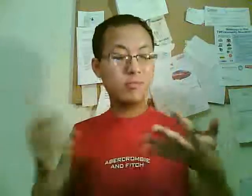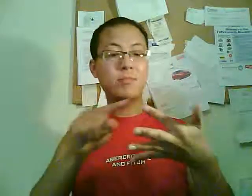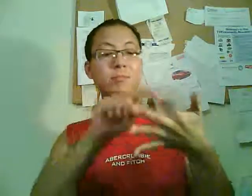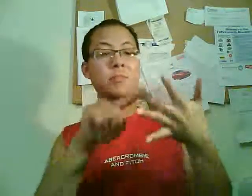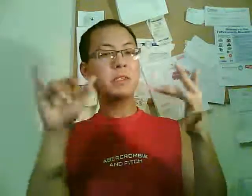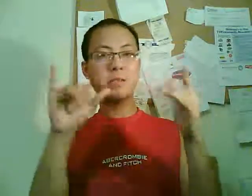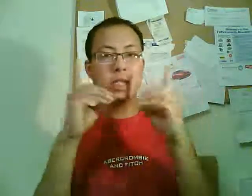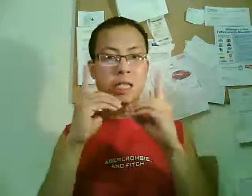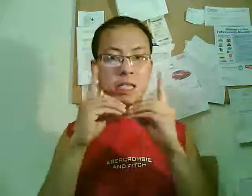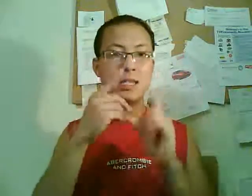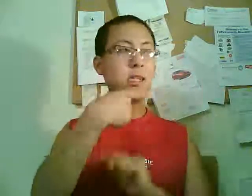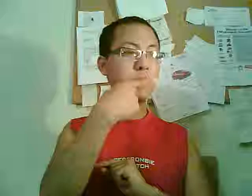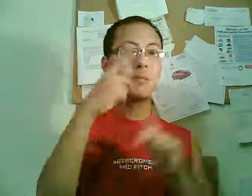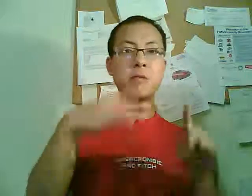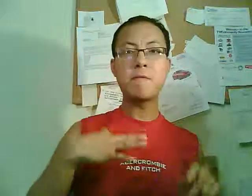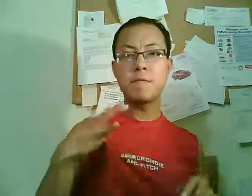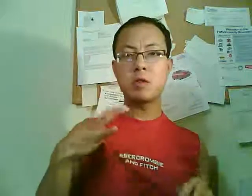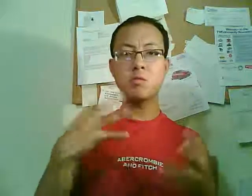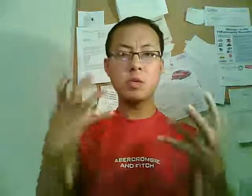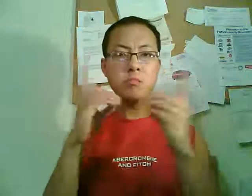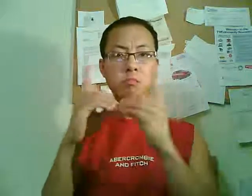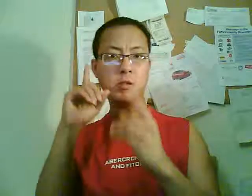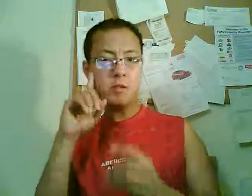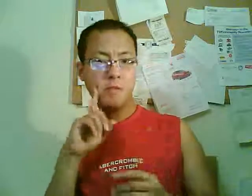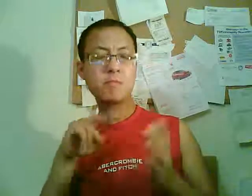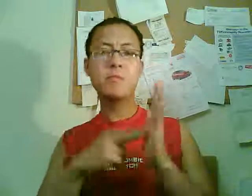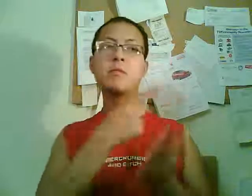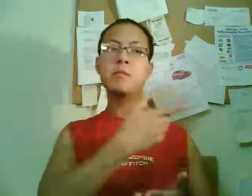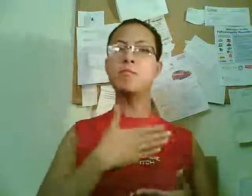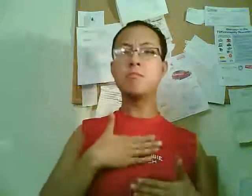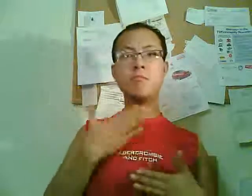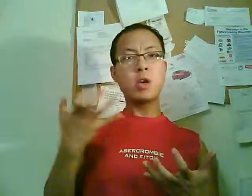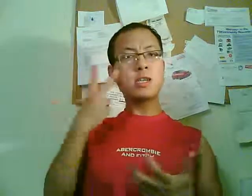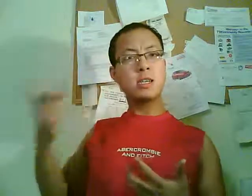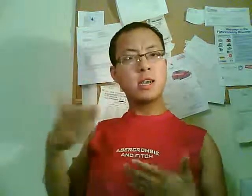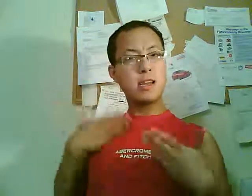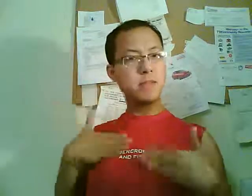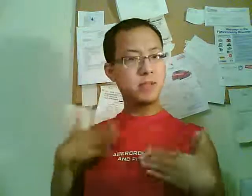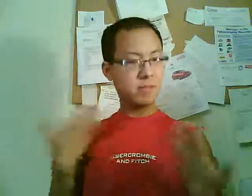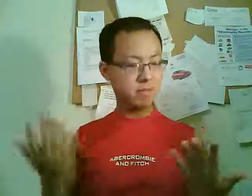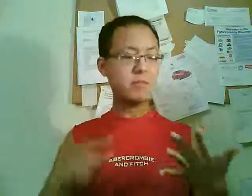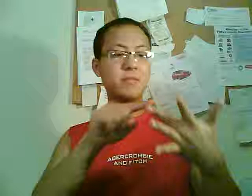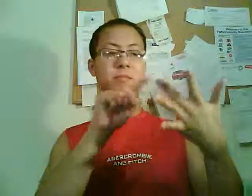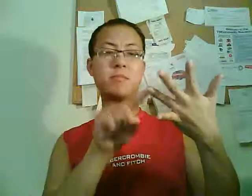Similarly, in the third setting (dating), the hearing person voluntarily wants to date the deaf person. It means that the hearing person would want to see the deaf person happy.